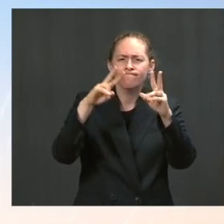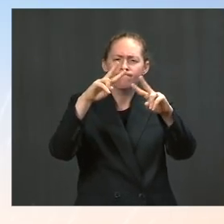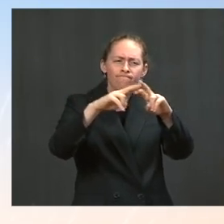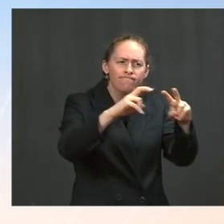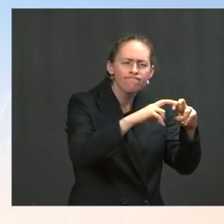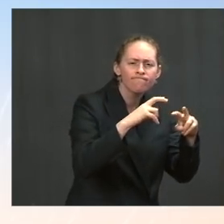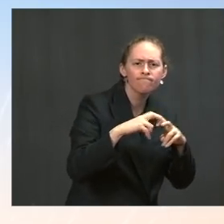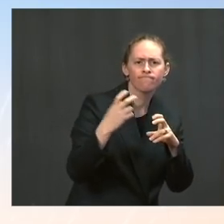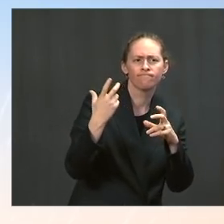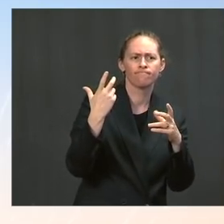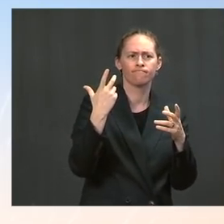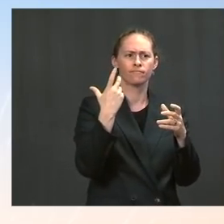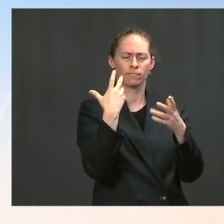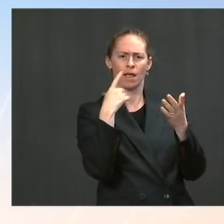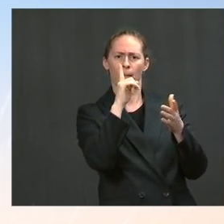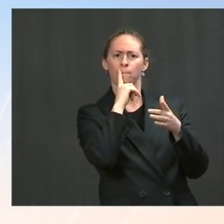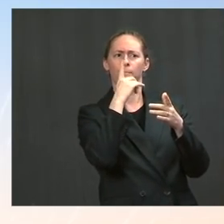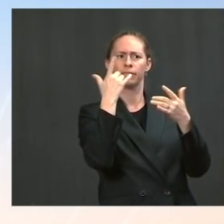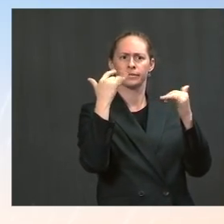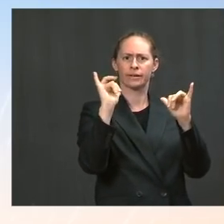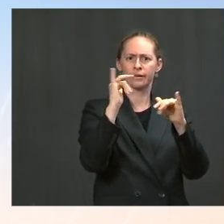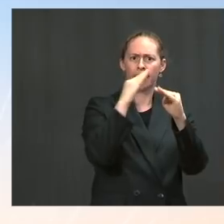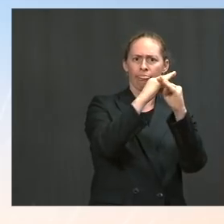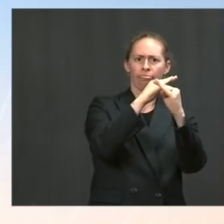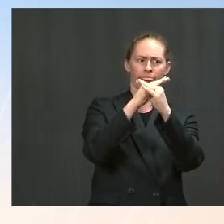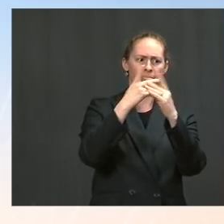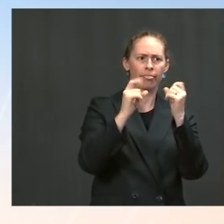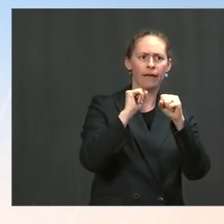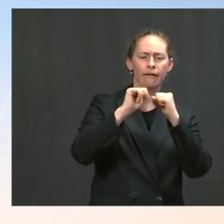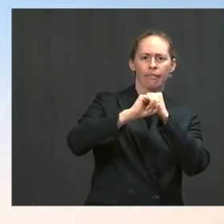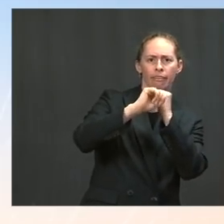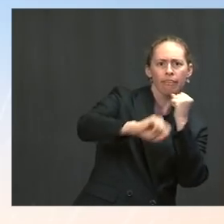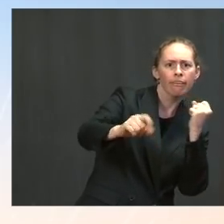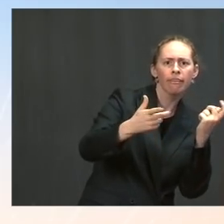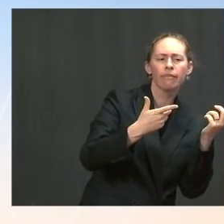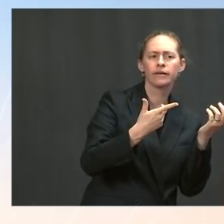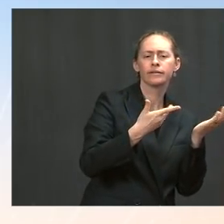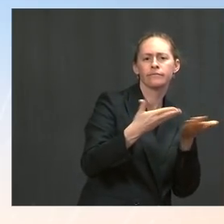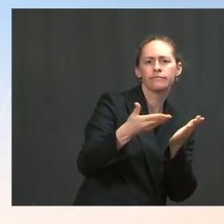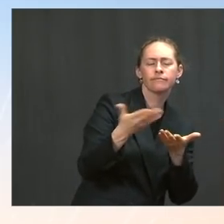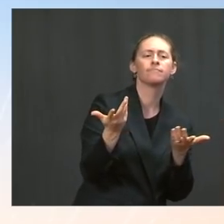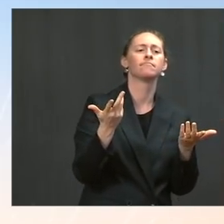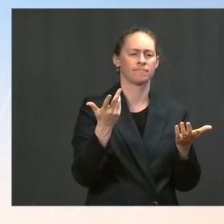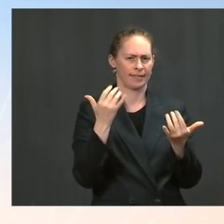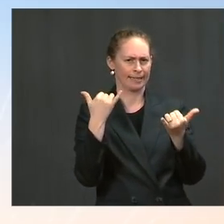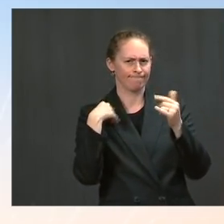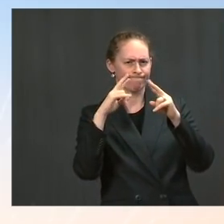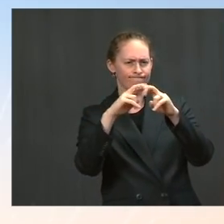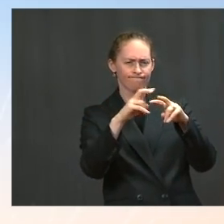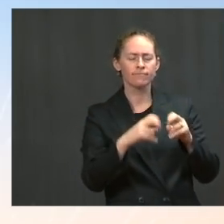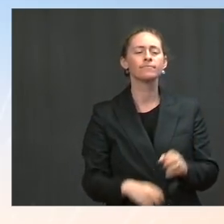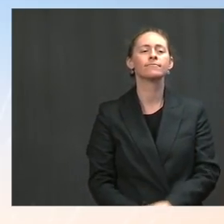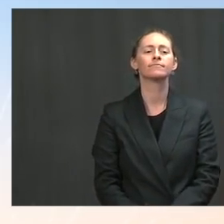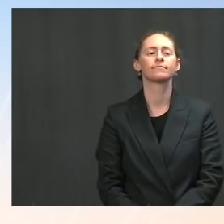This afternoon, the White House is hosting a convening of the Supply Chain Disruptions Task Force with Secretary of Commerce Gina Raimondo,